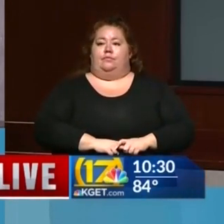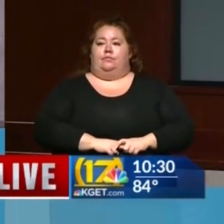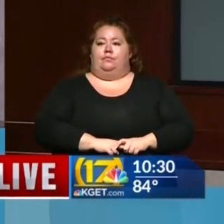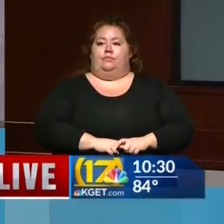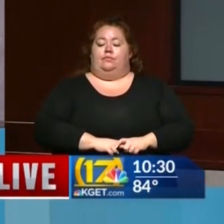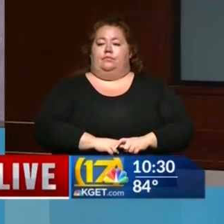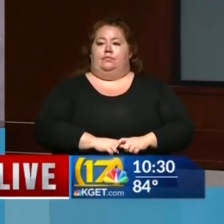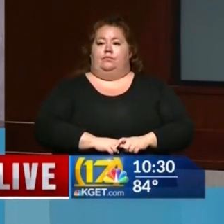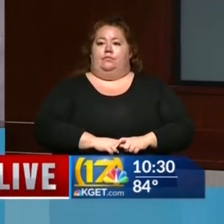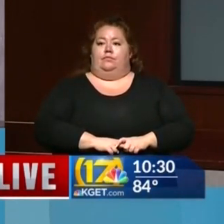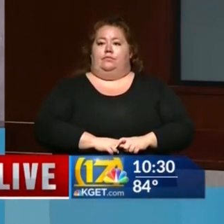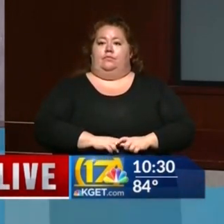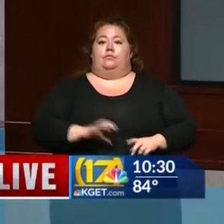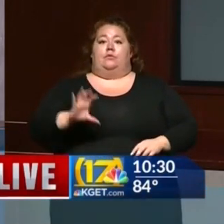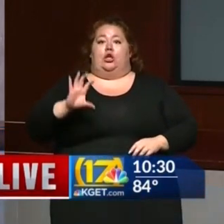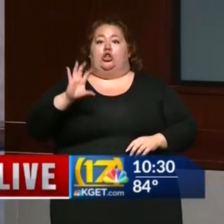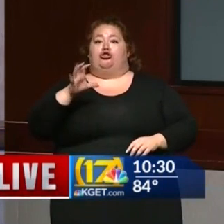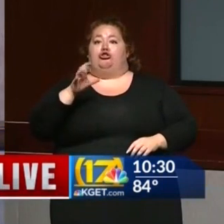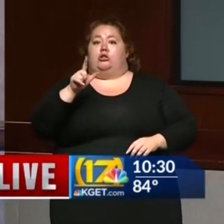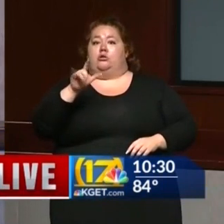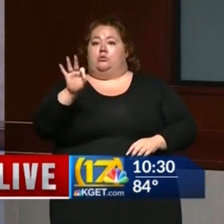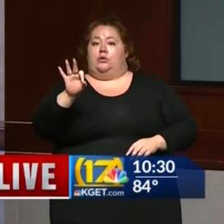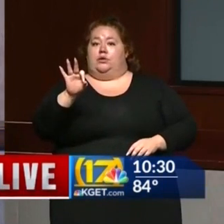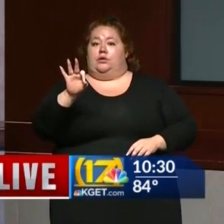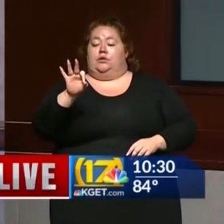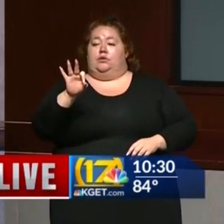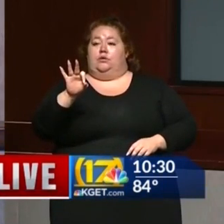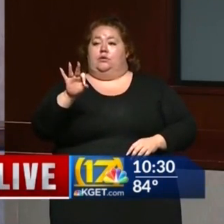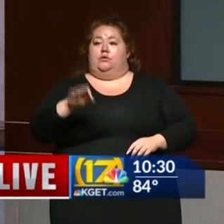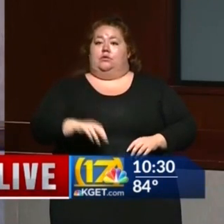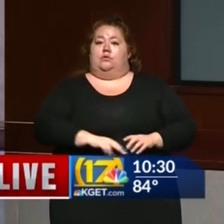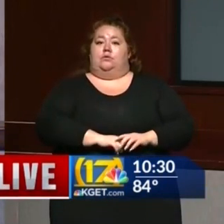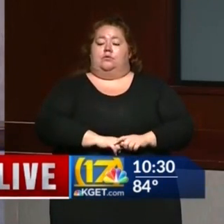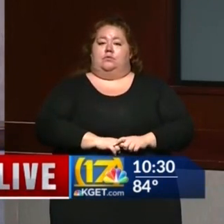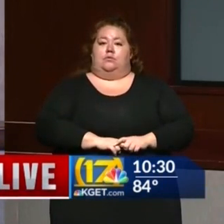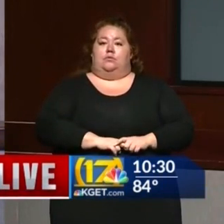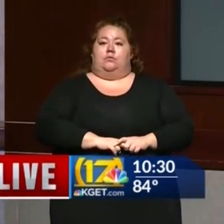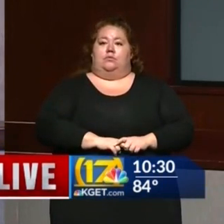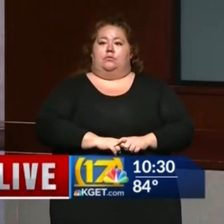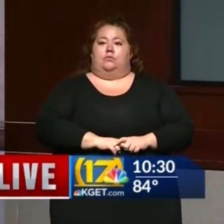MOJAVE, DESERT NEWS? VALLEY PUBLIC RADIO?